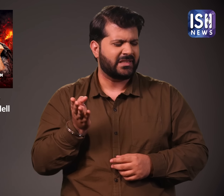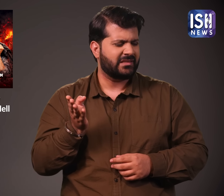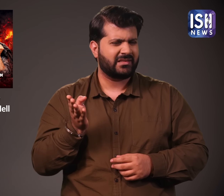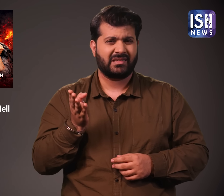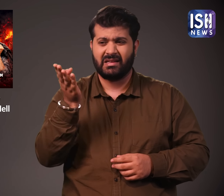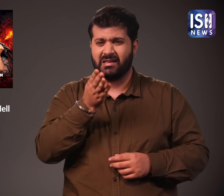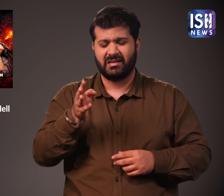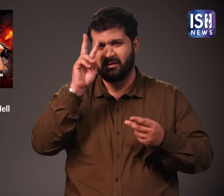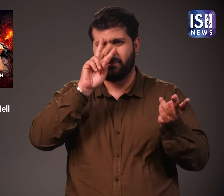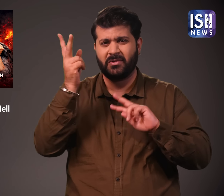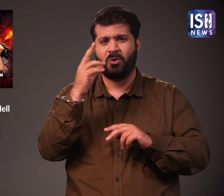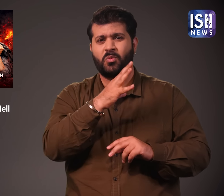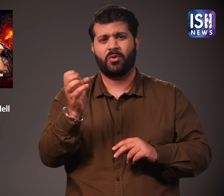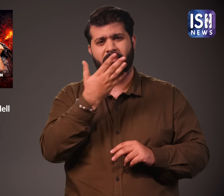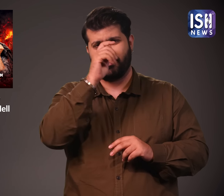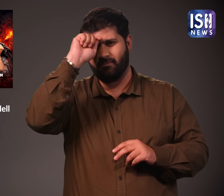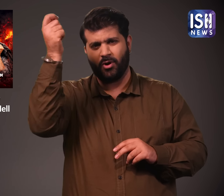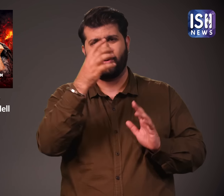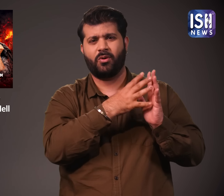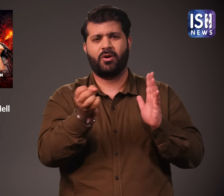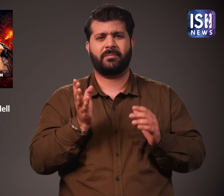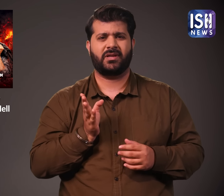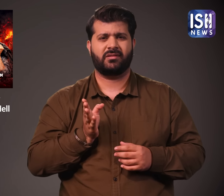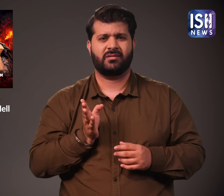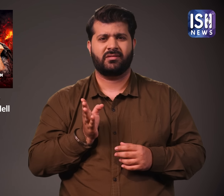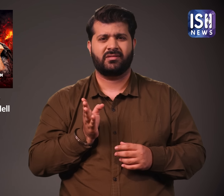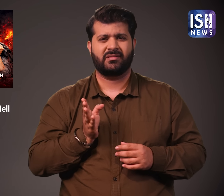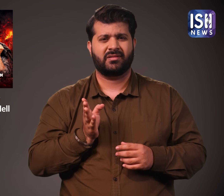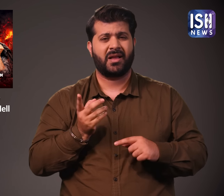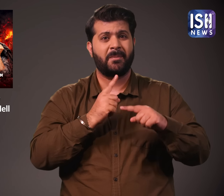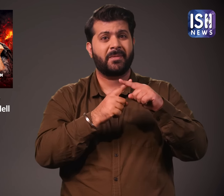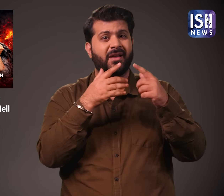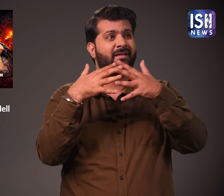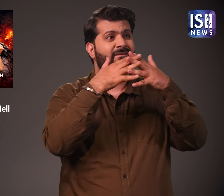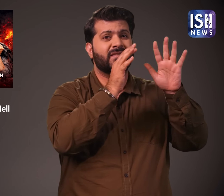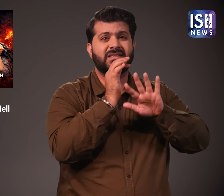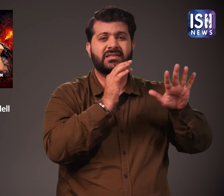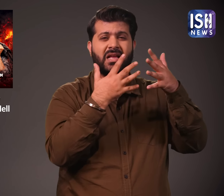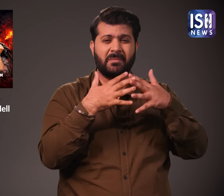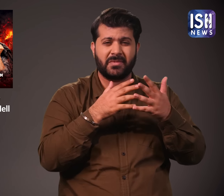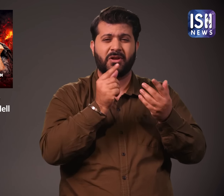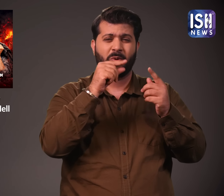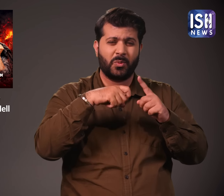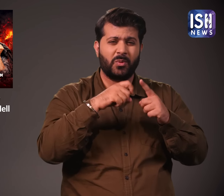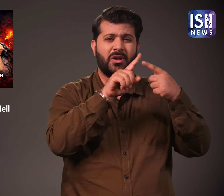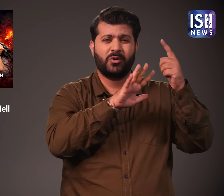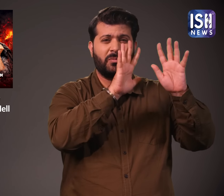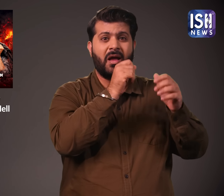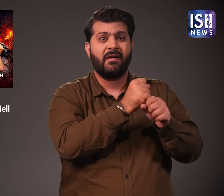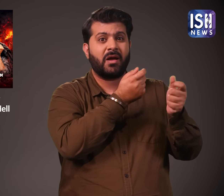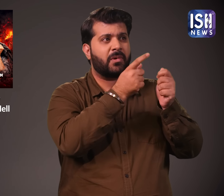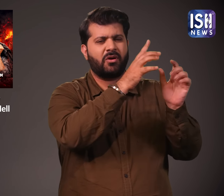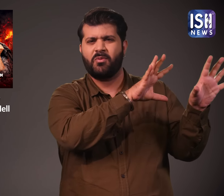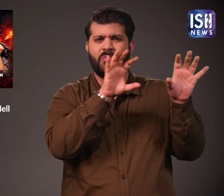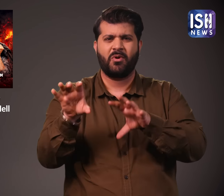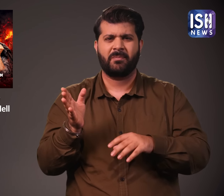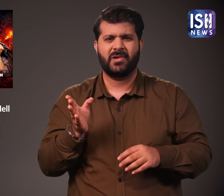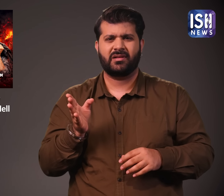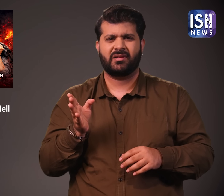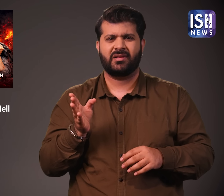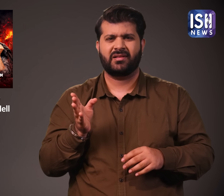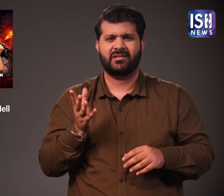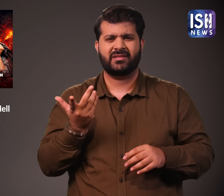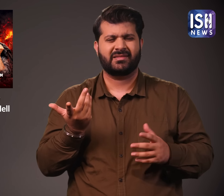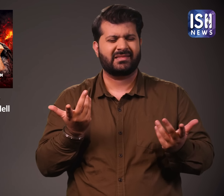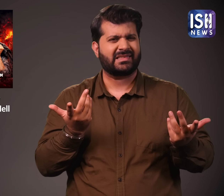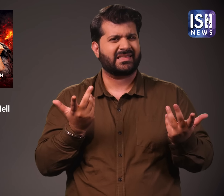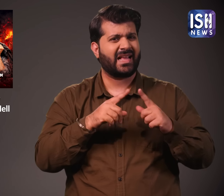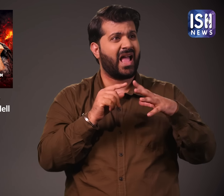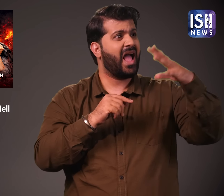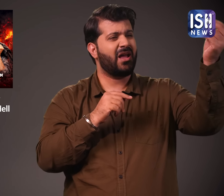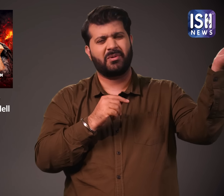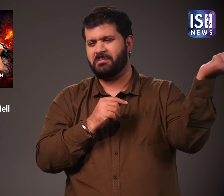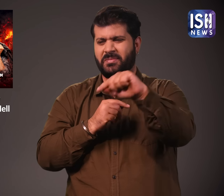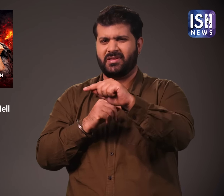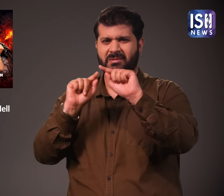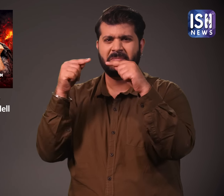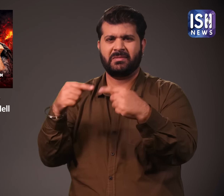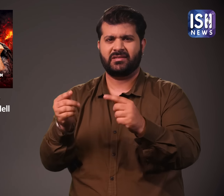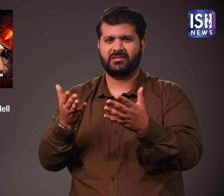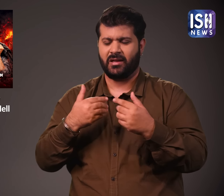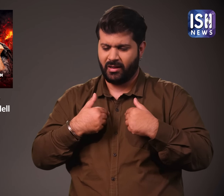He said that foreign influence from countries like the U.S., the U.K., and Europe was interfering and misleading people.